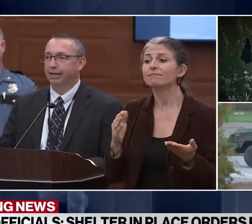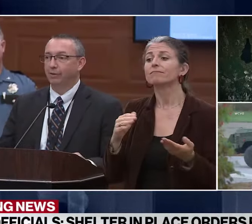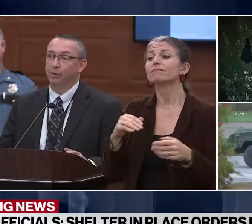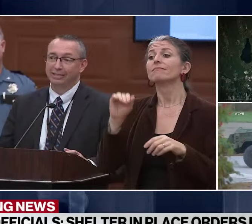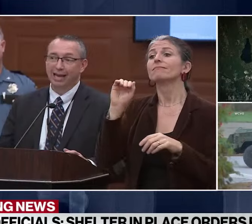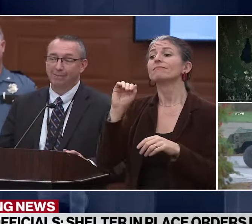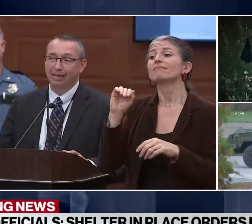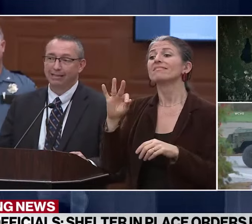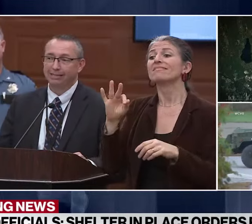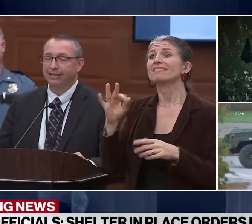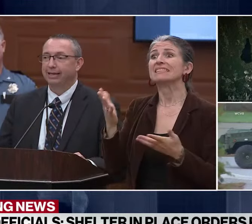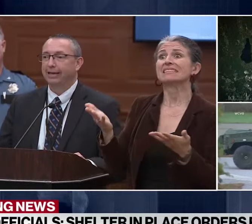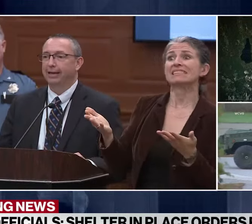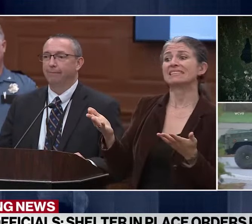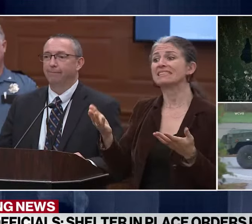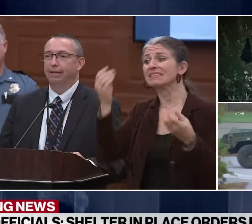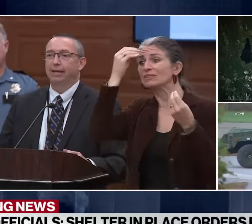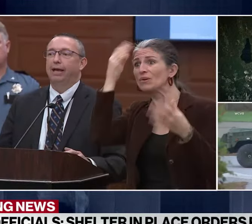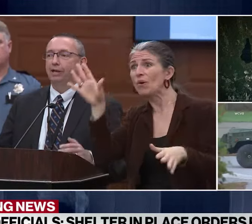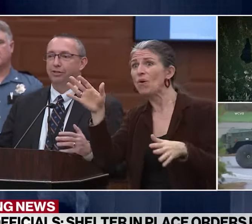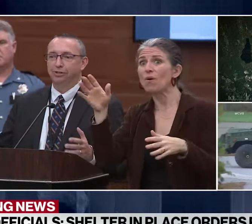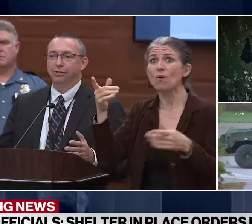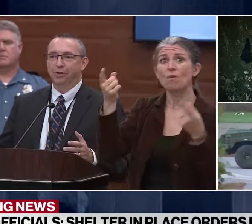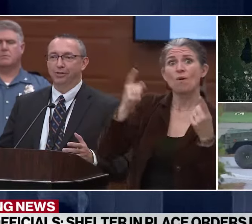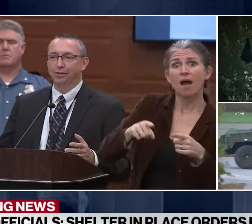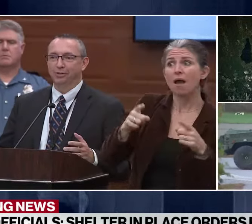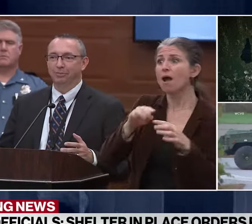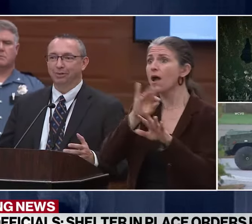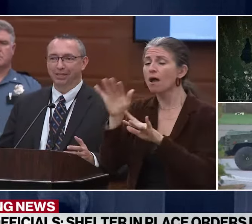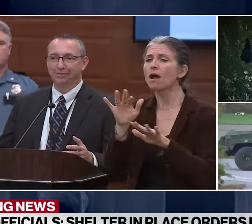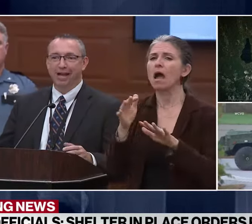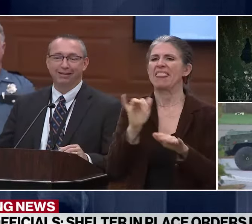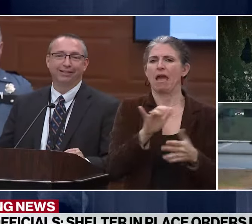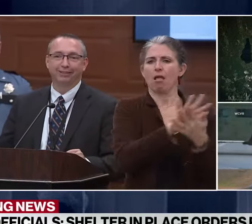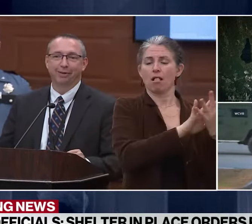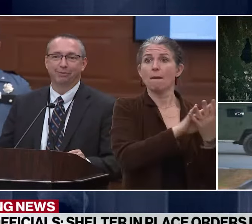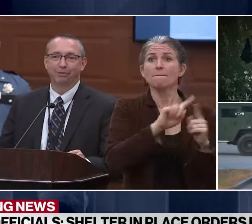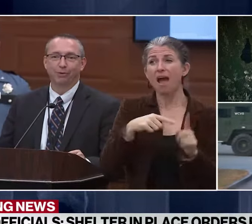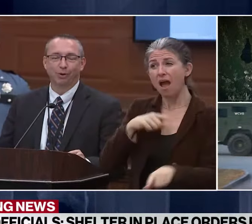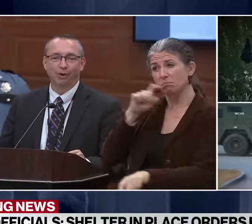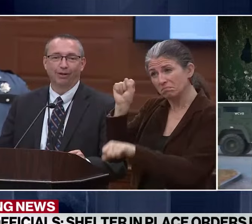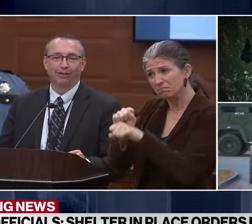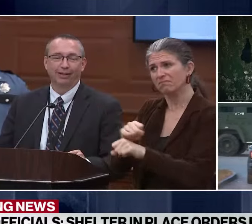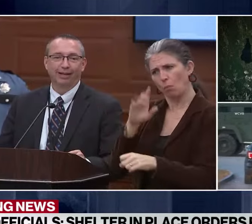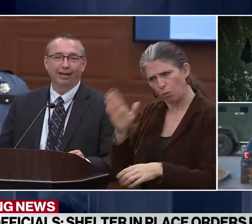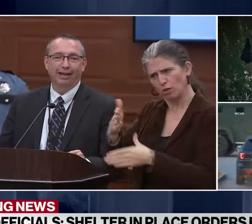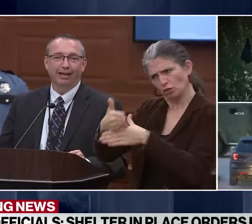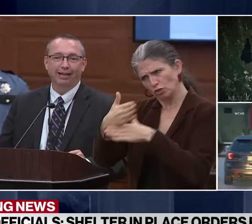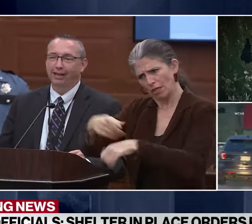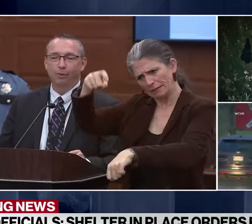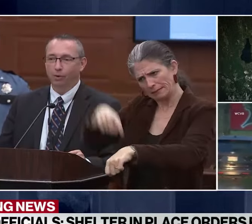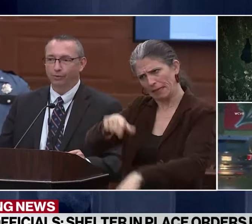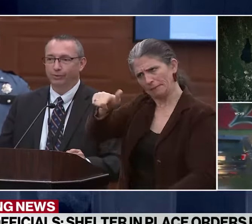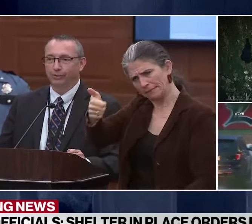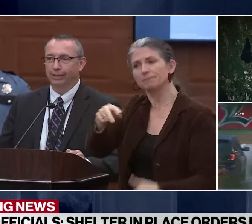GOING TO MEET YOU HERE TEN. AND WHEN WE SAY WE'RE GOING TO NOTIFY, WE ARE GOING TO NOTIFY YOU IN THE AFTERNOON IF WE'RE GOING TO GET TOGETHER